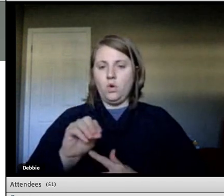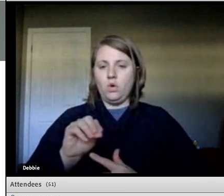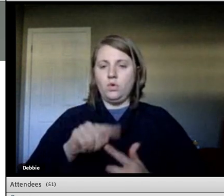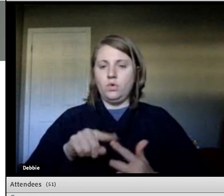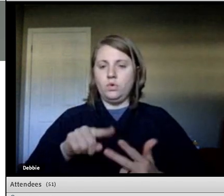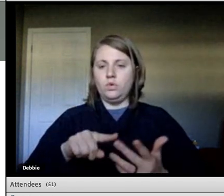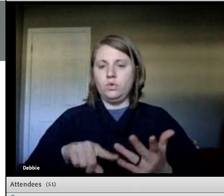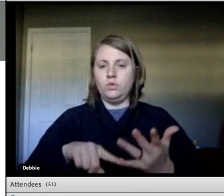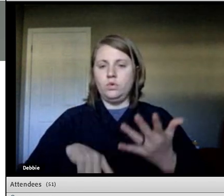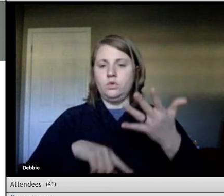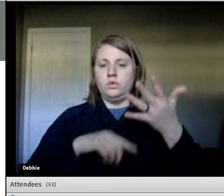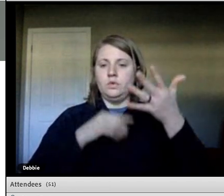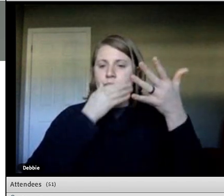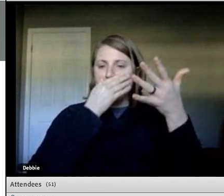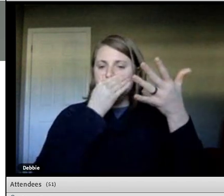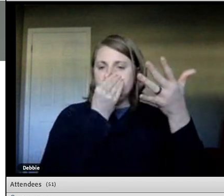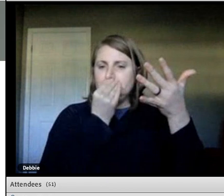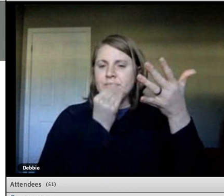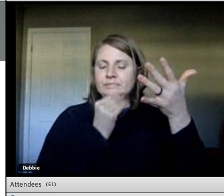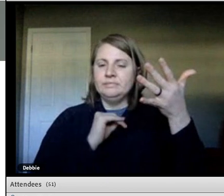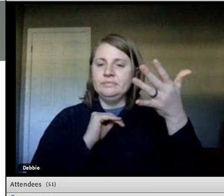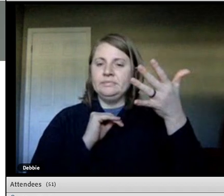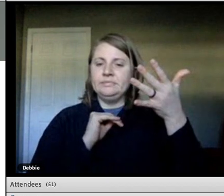Sophie is saying that they use that Windows recording for --